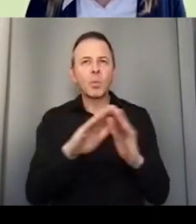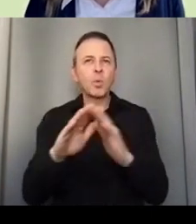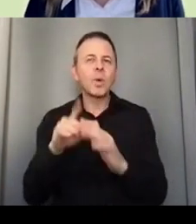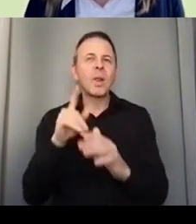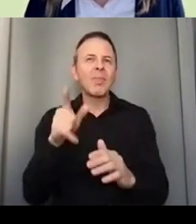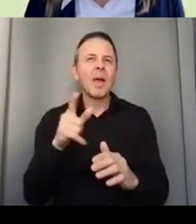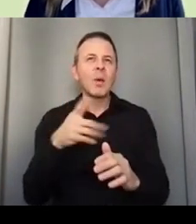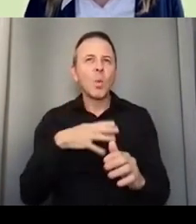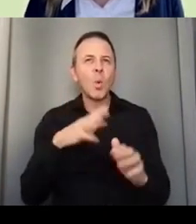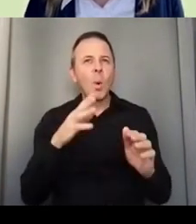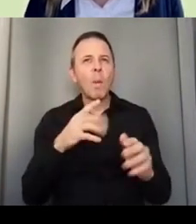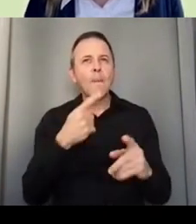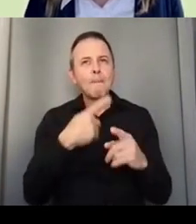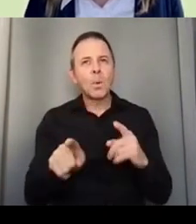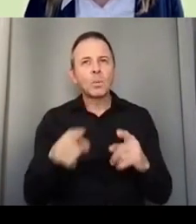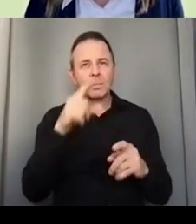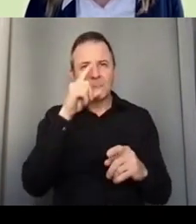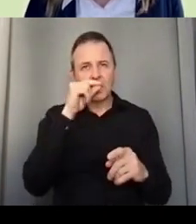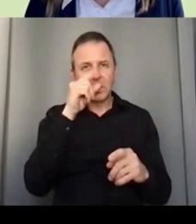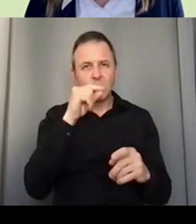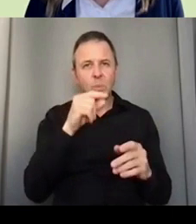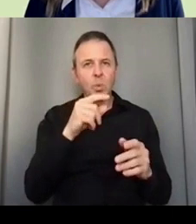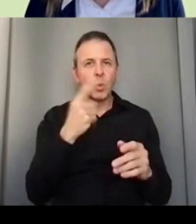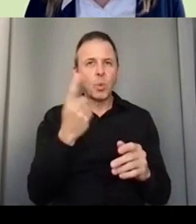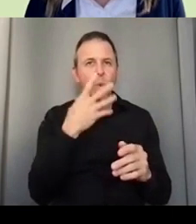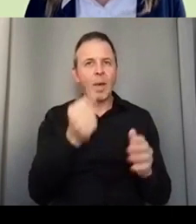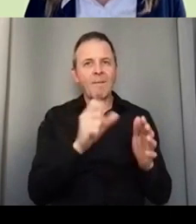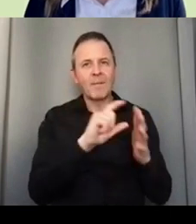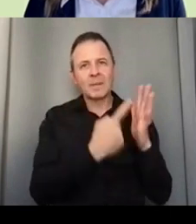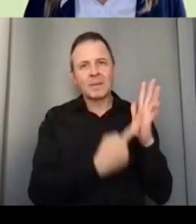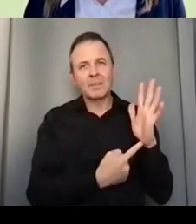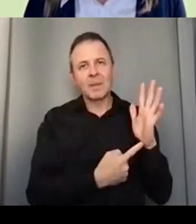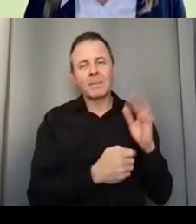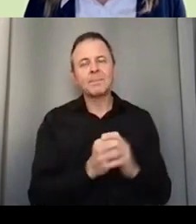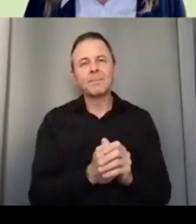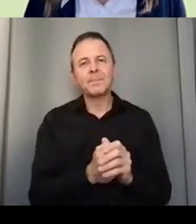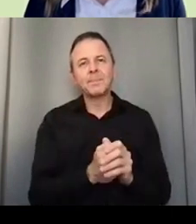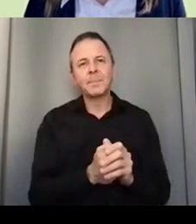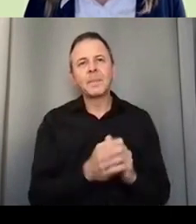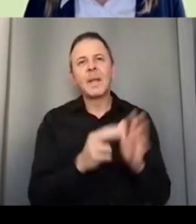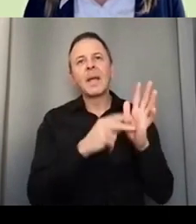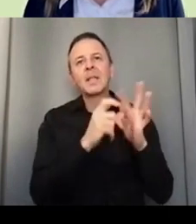and participation of people with disabilities the NDIS supports people